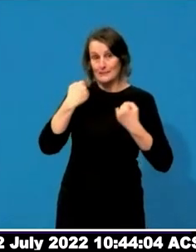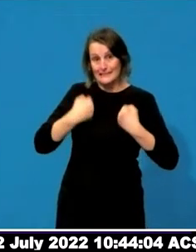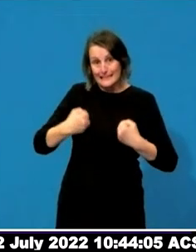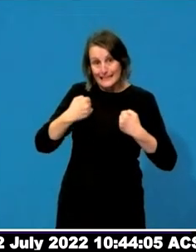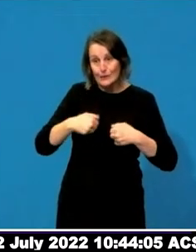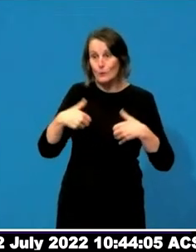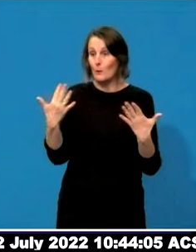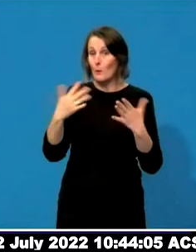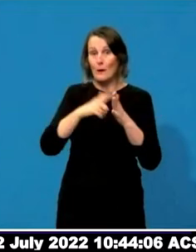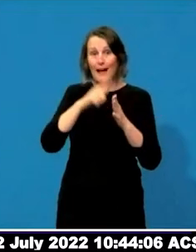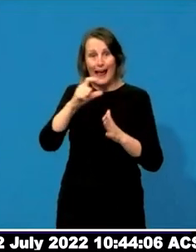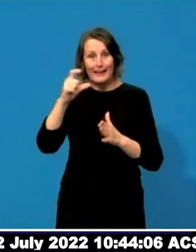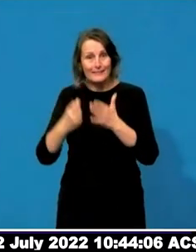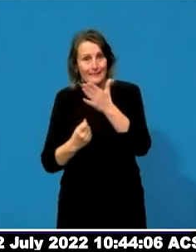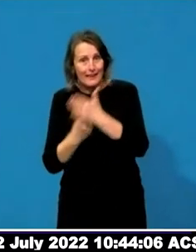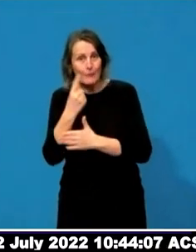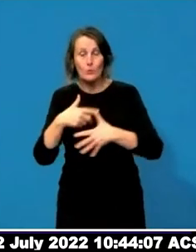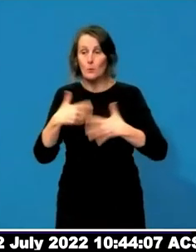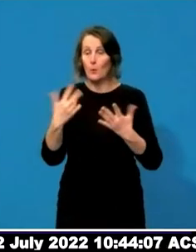there are people in our community who may not be able